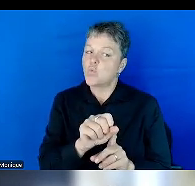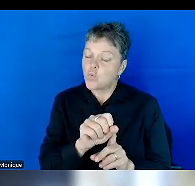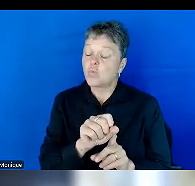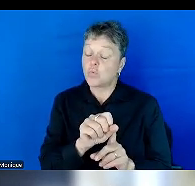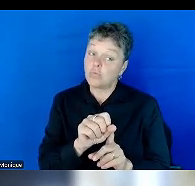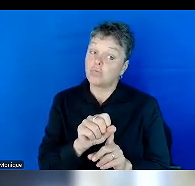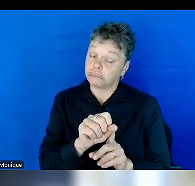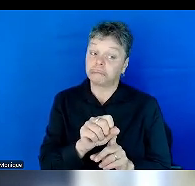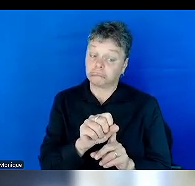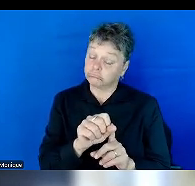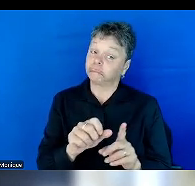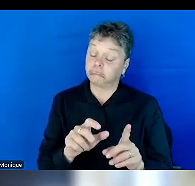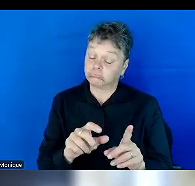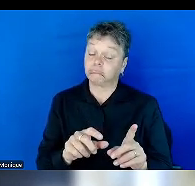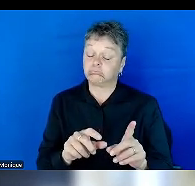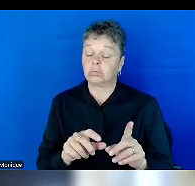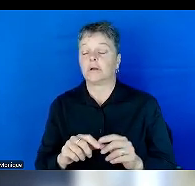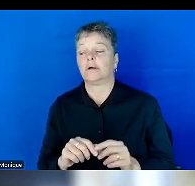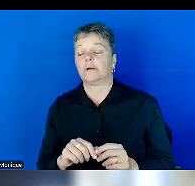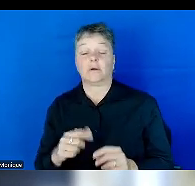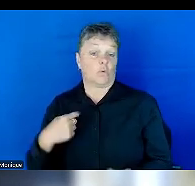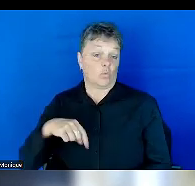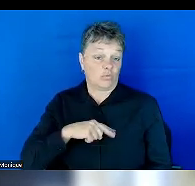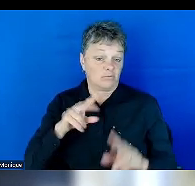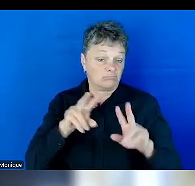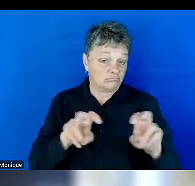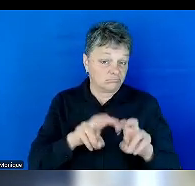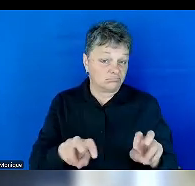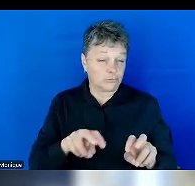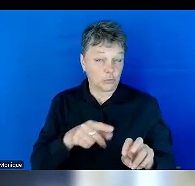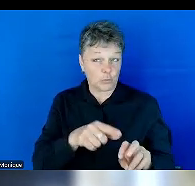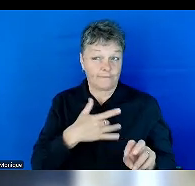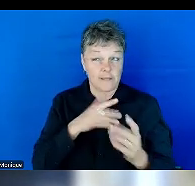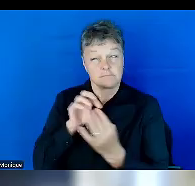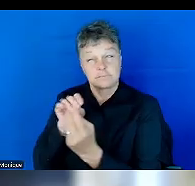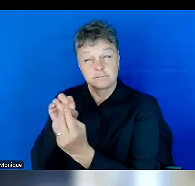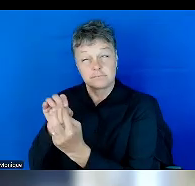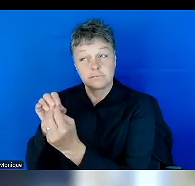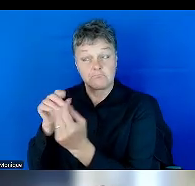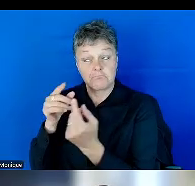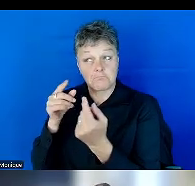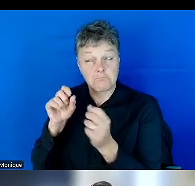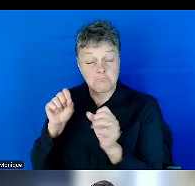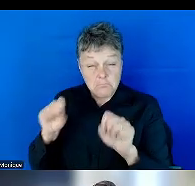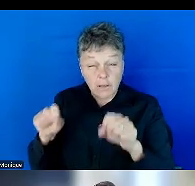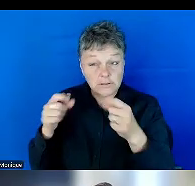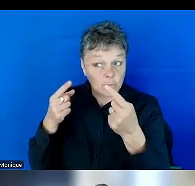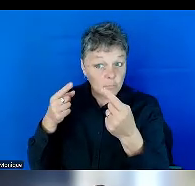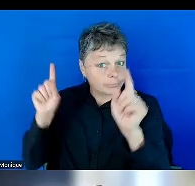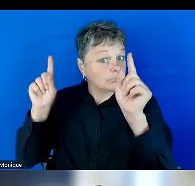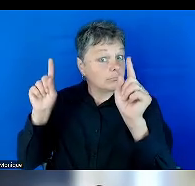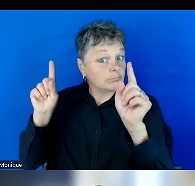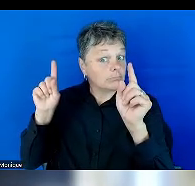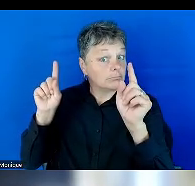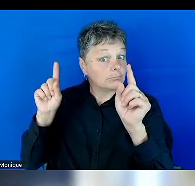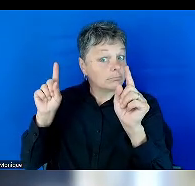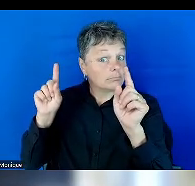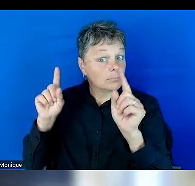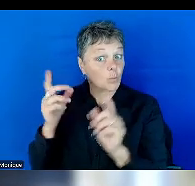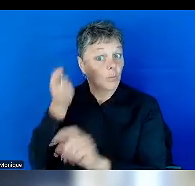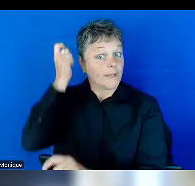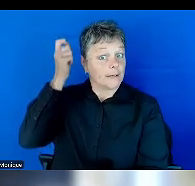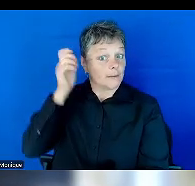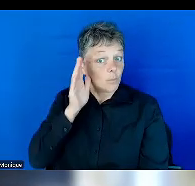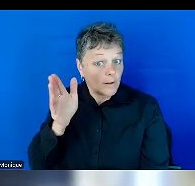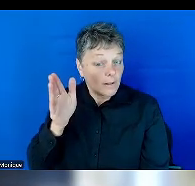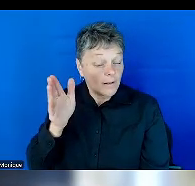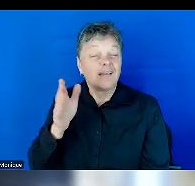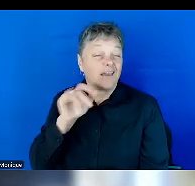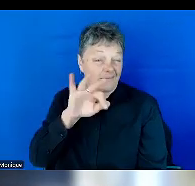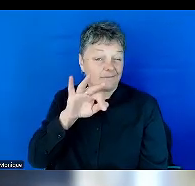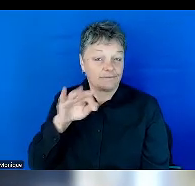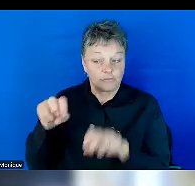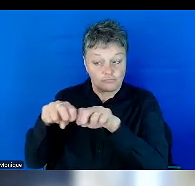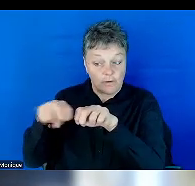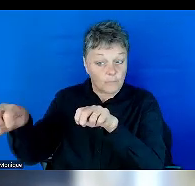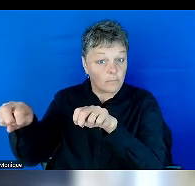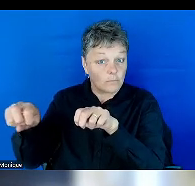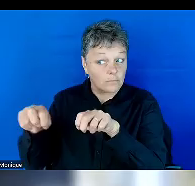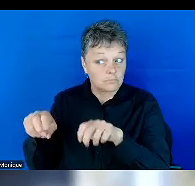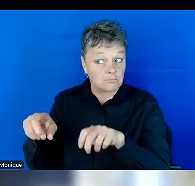be successful or not um at the at the court or tribunal. We also look at um you know what what